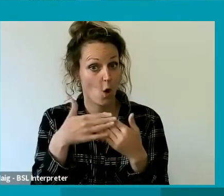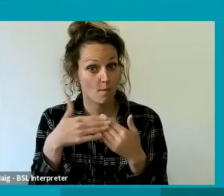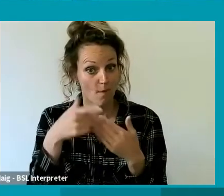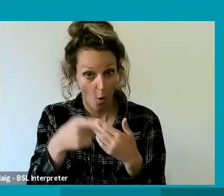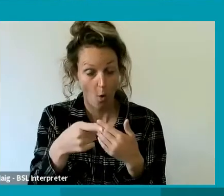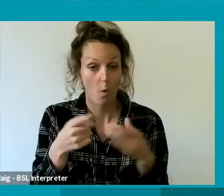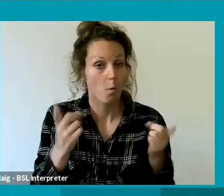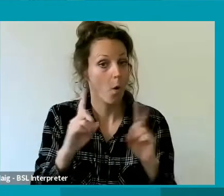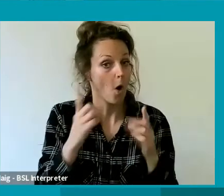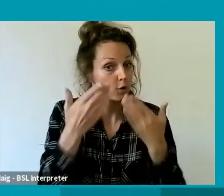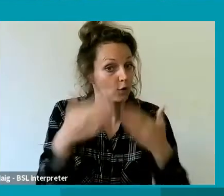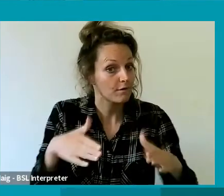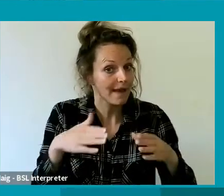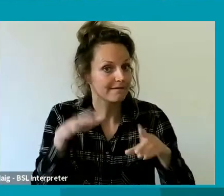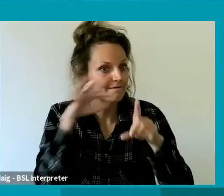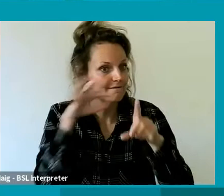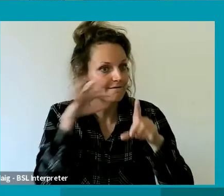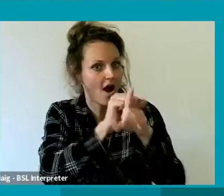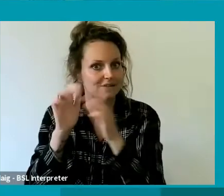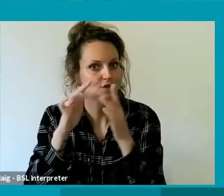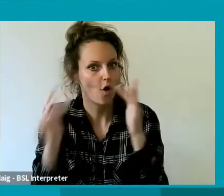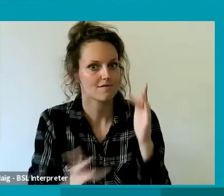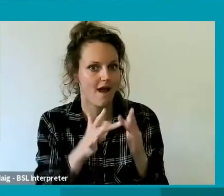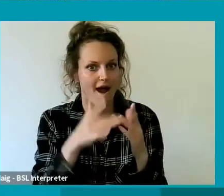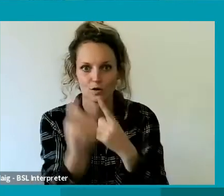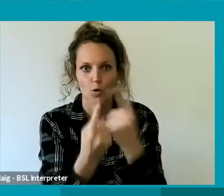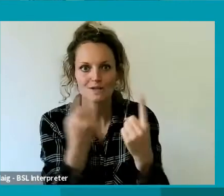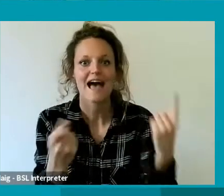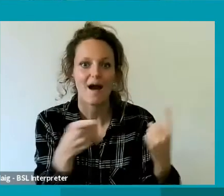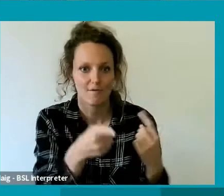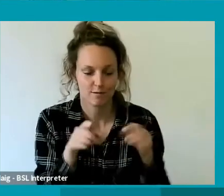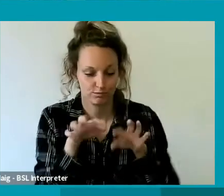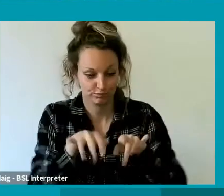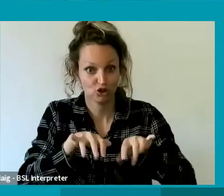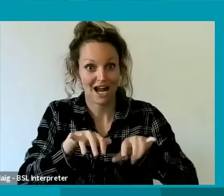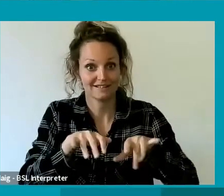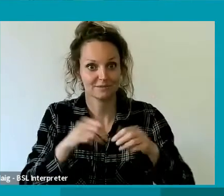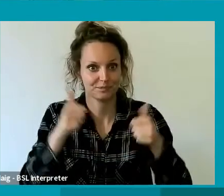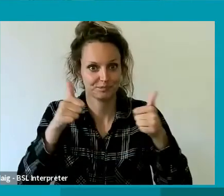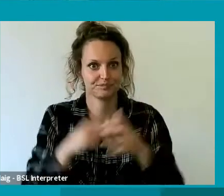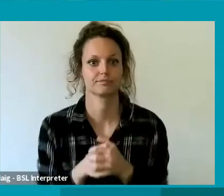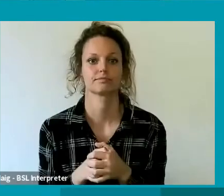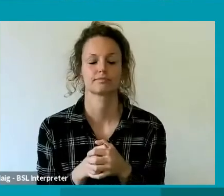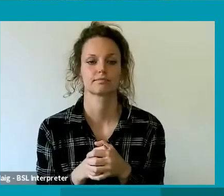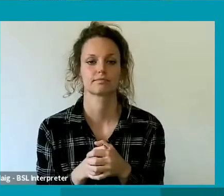a lot on the chat line. So OK, what is a personal brand?